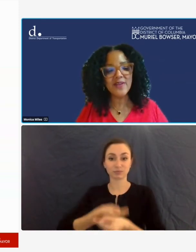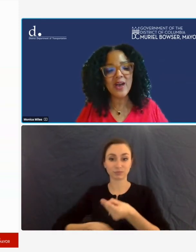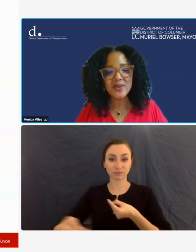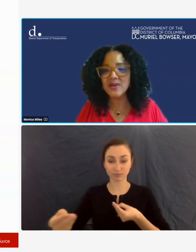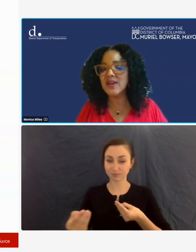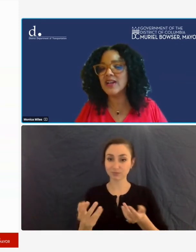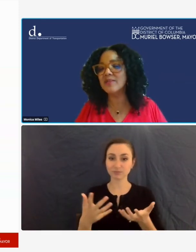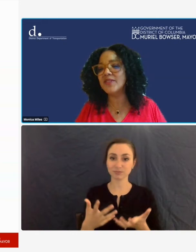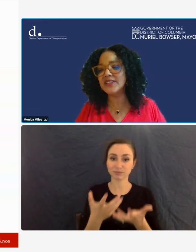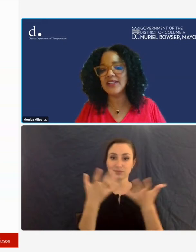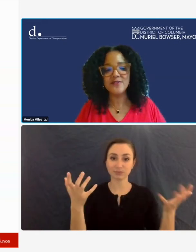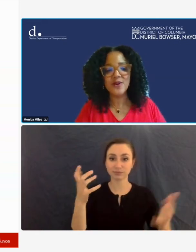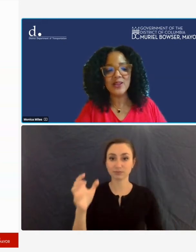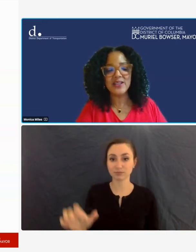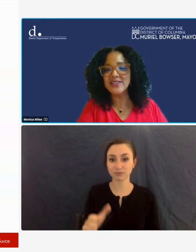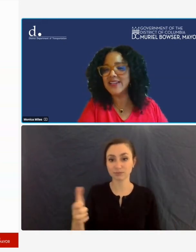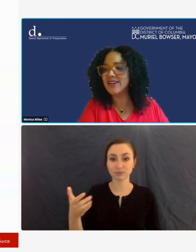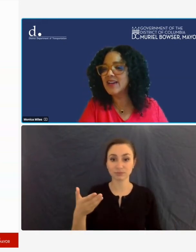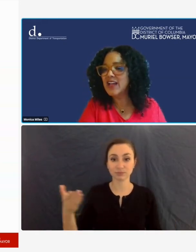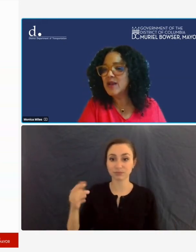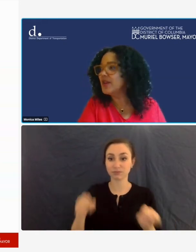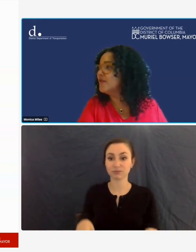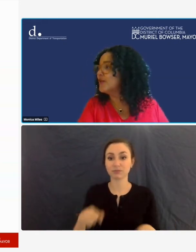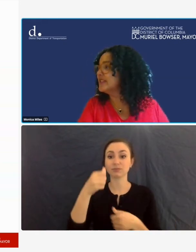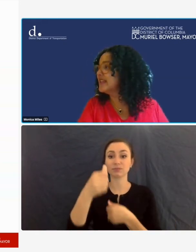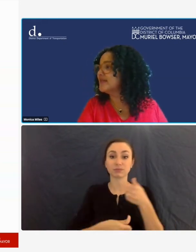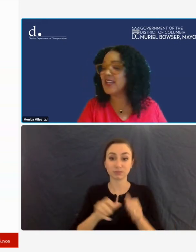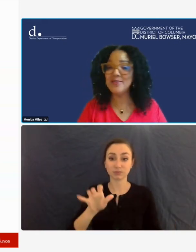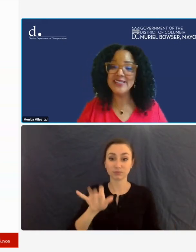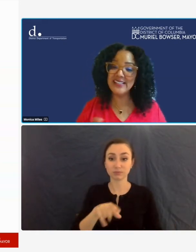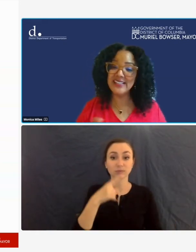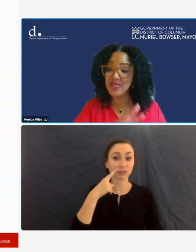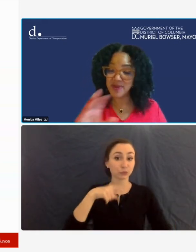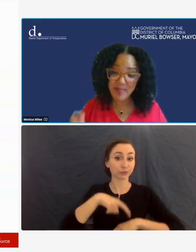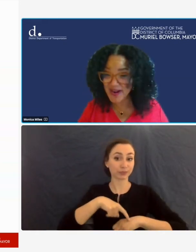other um things that could fall under there but for the sake of time since this is a three part